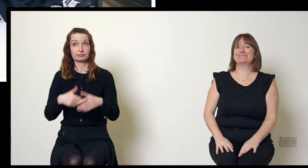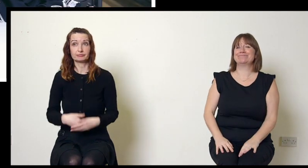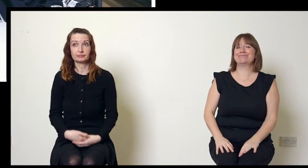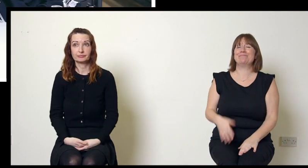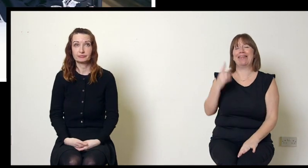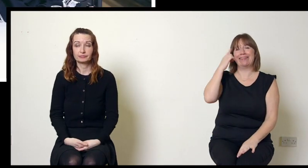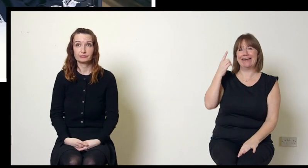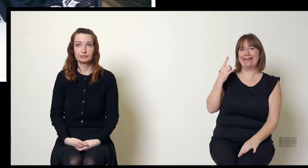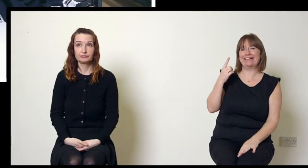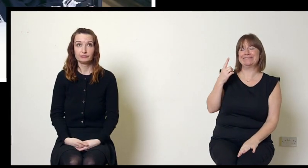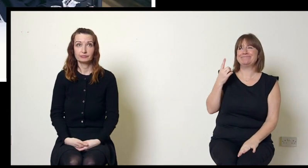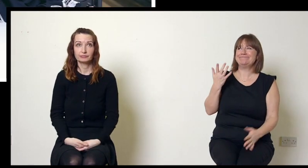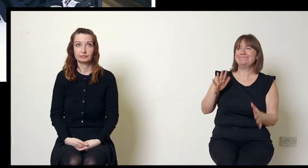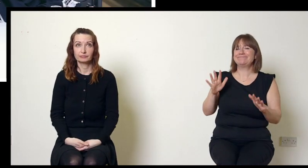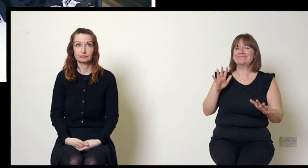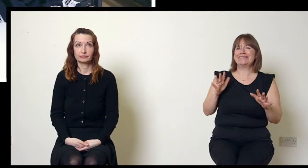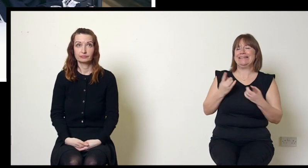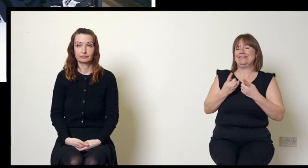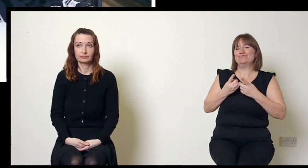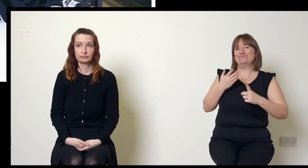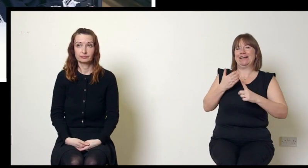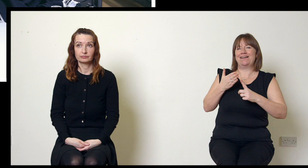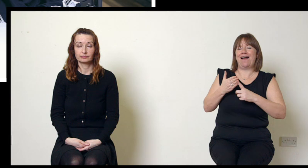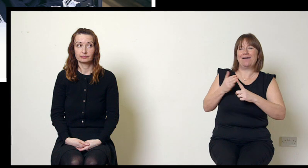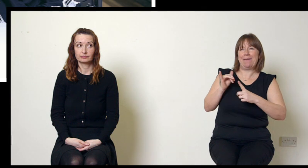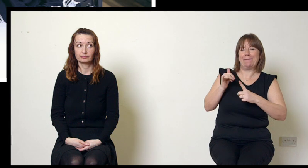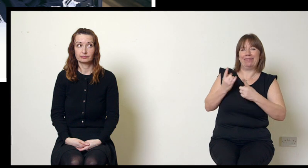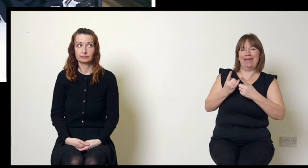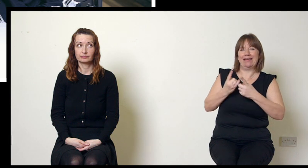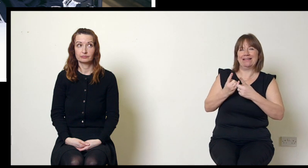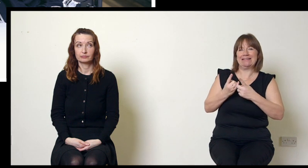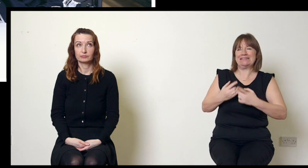But I think there is that thing of like yeah, us recognising when maybe things having that gut feeling you knew something